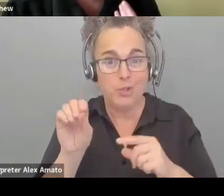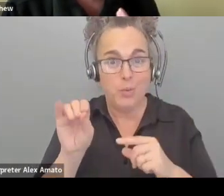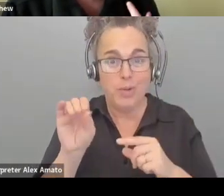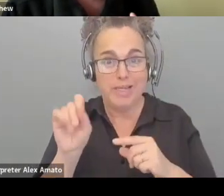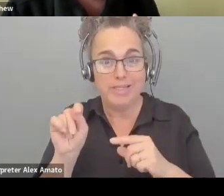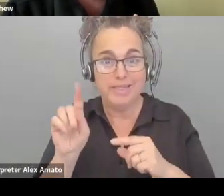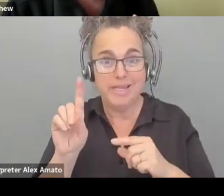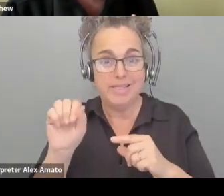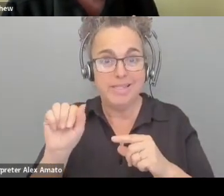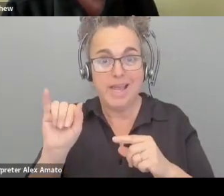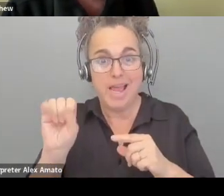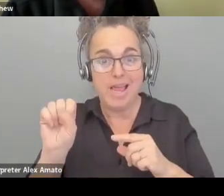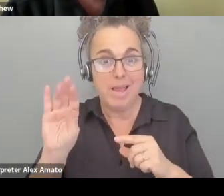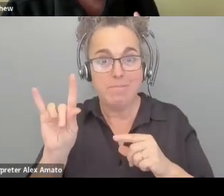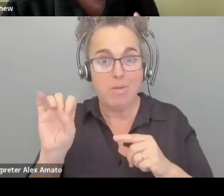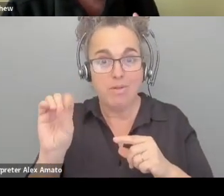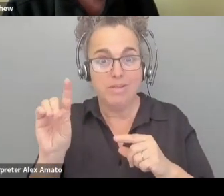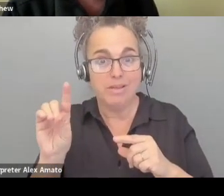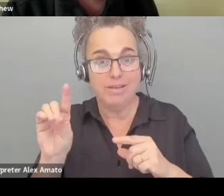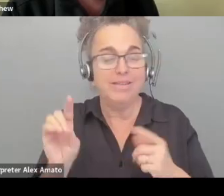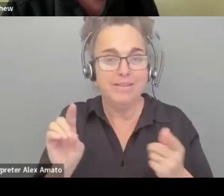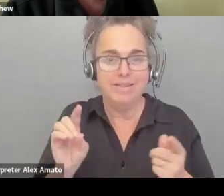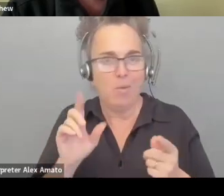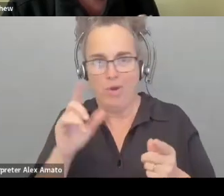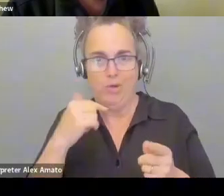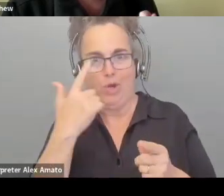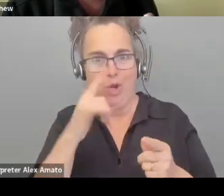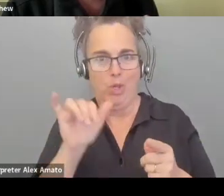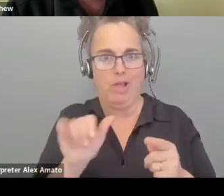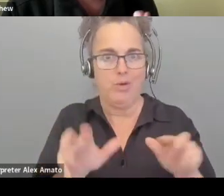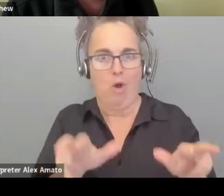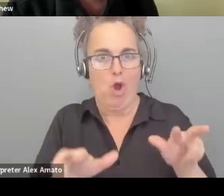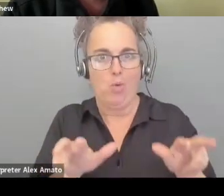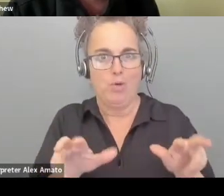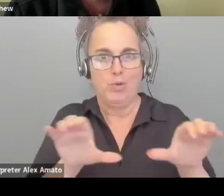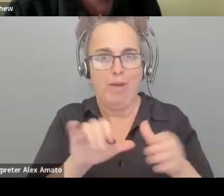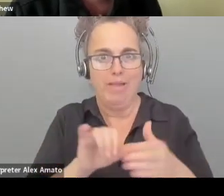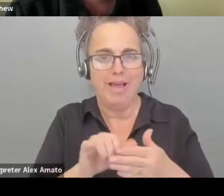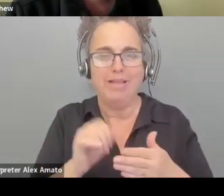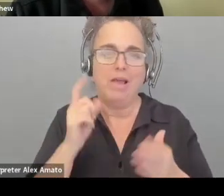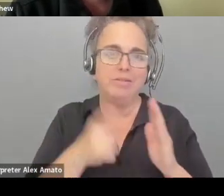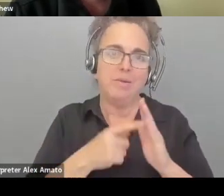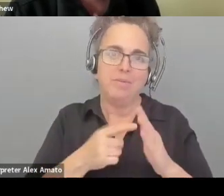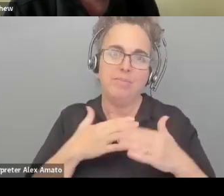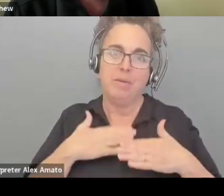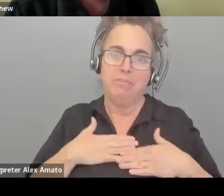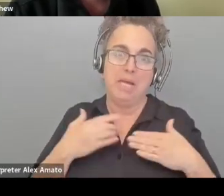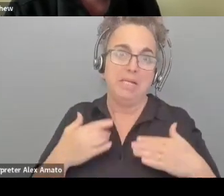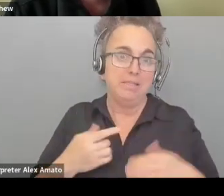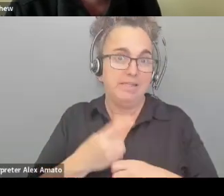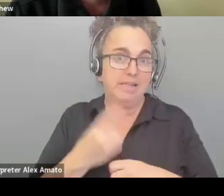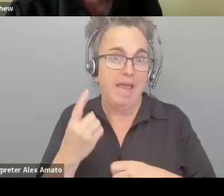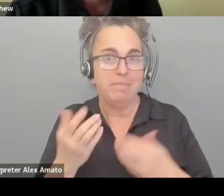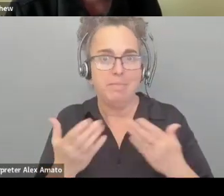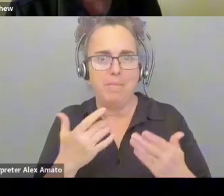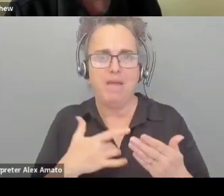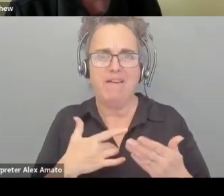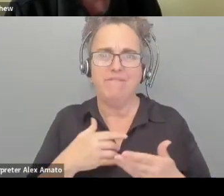This is something I repeat to myself often when, when I'm having a day where more internalized ableism is oozing out.